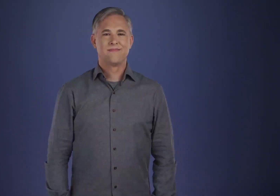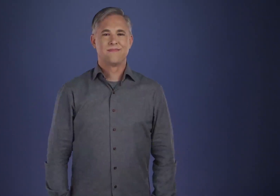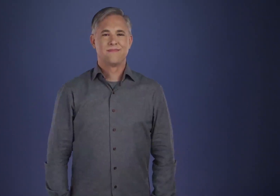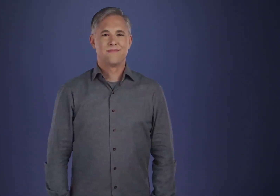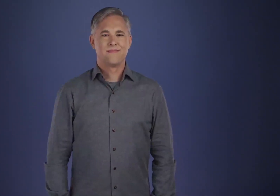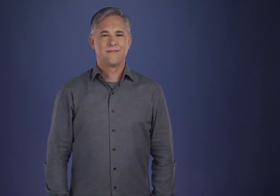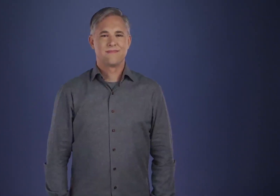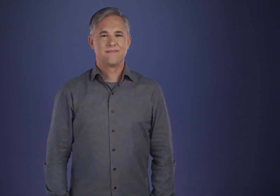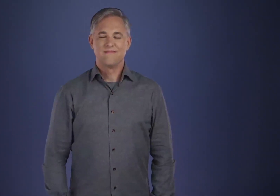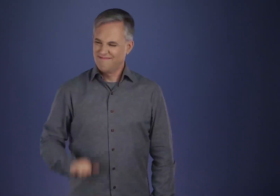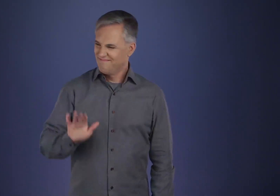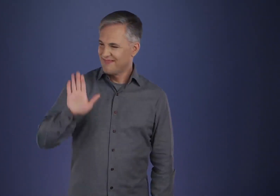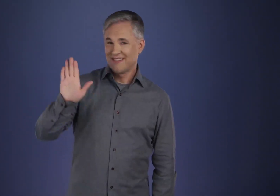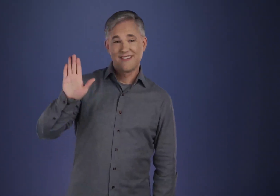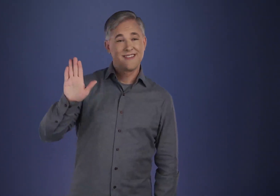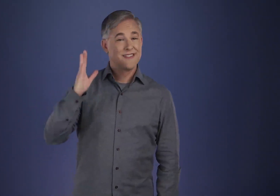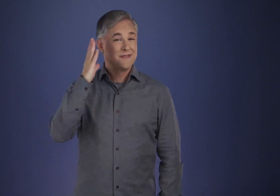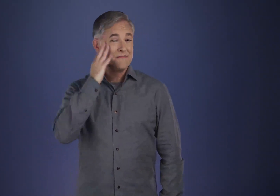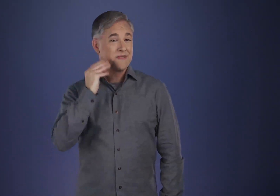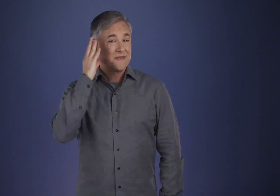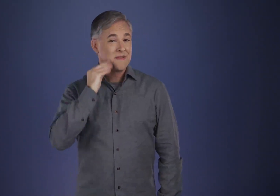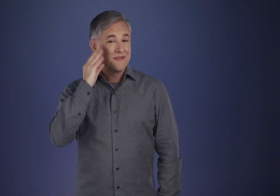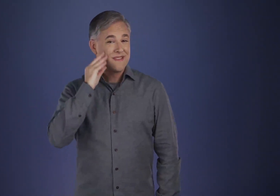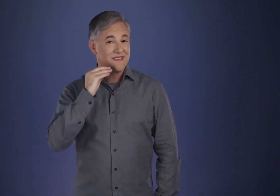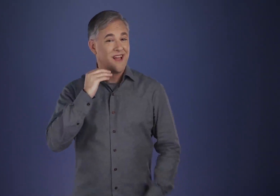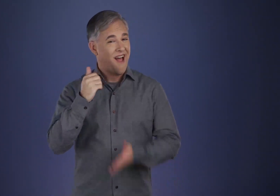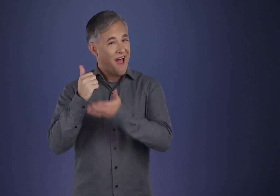They do not drive by mandate; they lead by example.